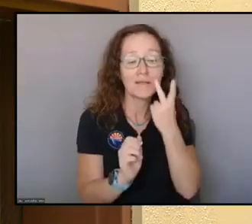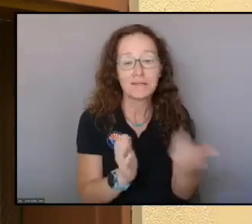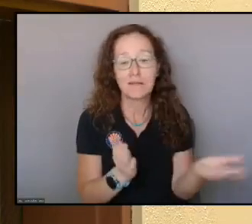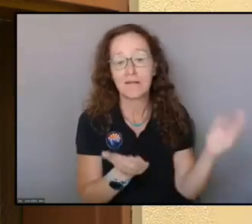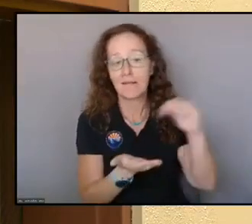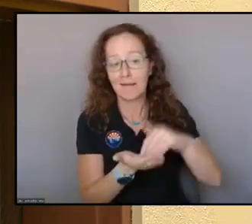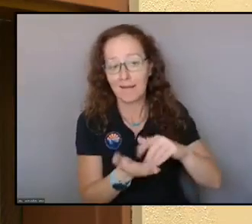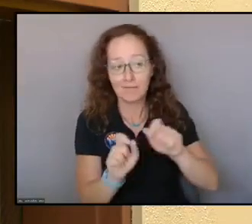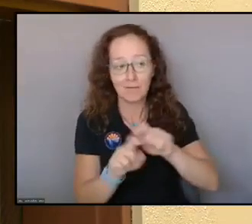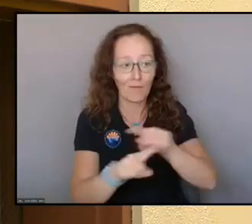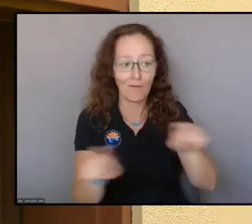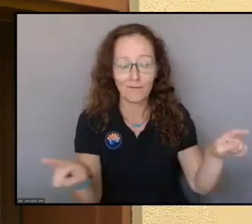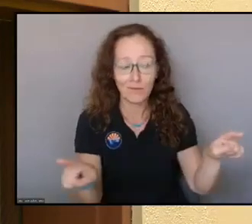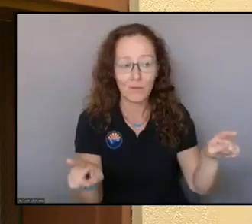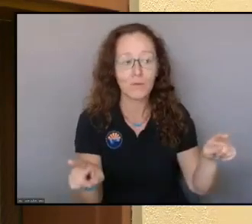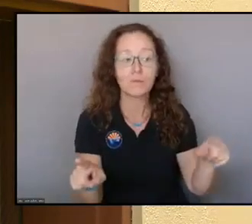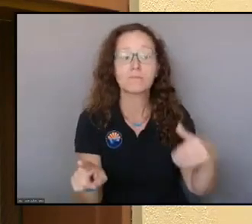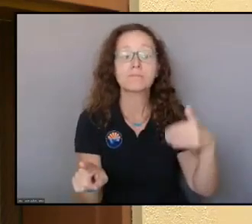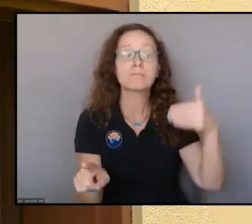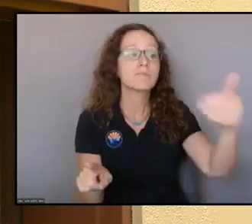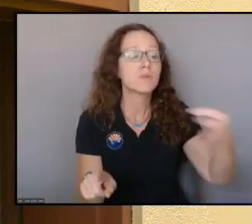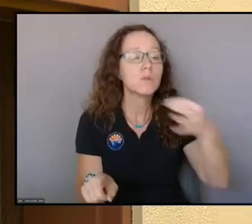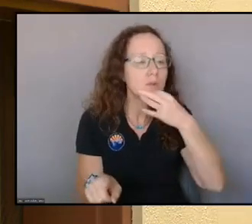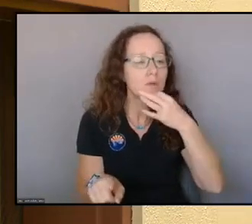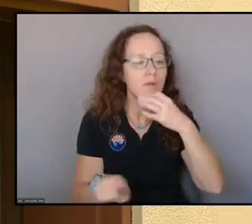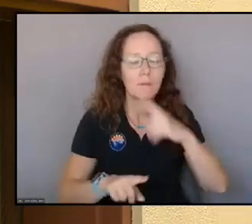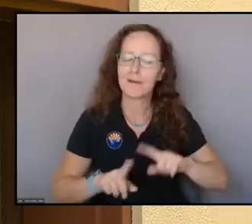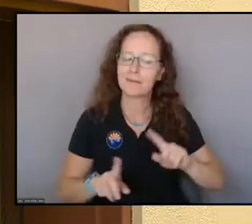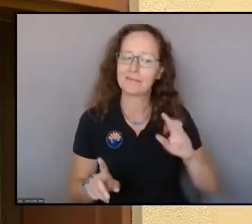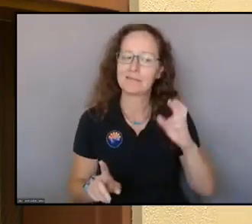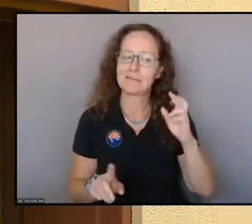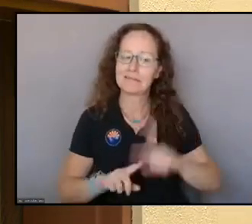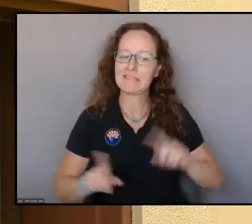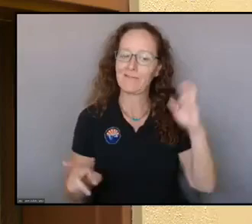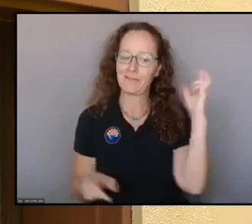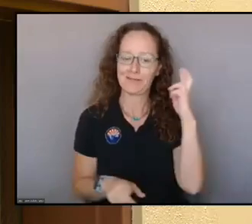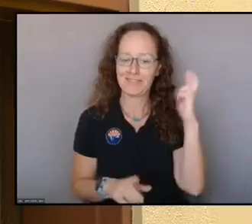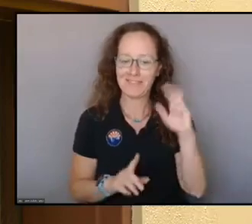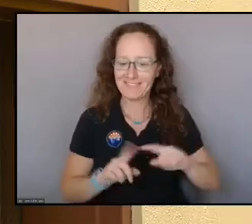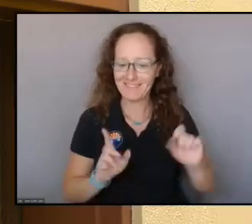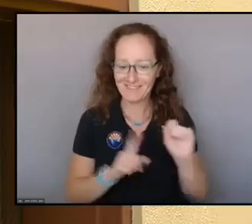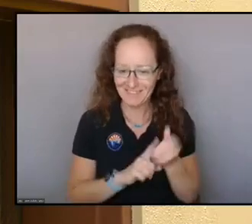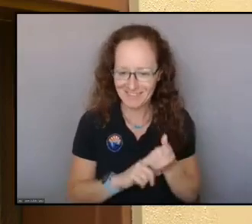I HOPE TO SEE THEM AGAIN SOME TIME SOON, BUT UNDER DIFFERENT CIRCUMSTANCES.